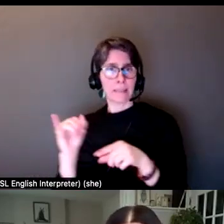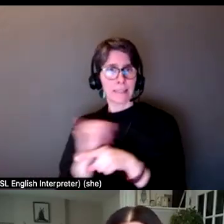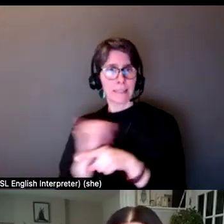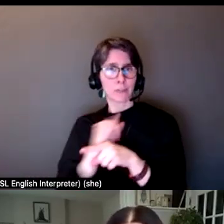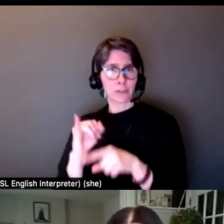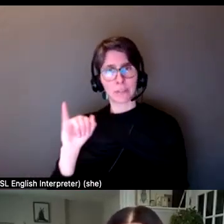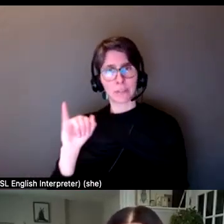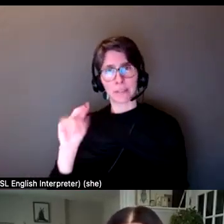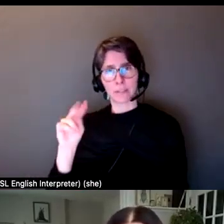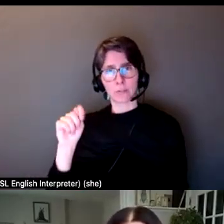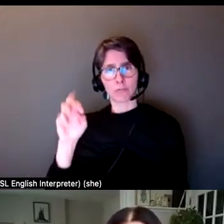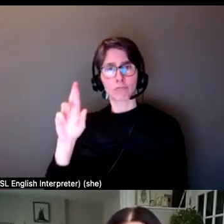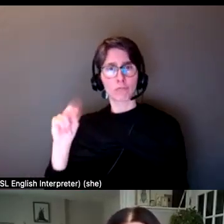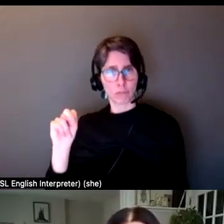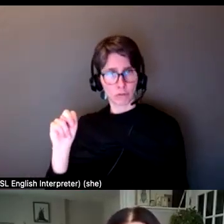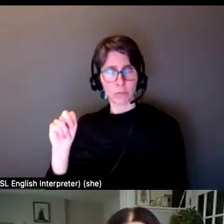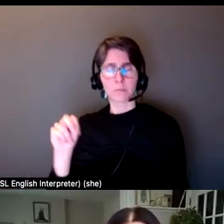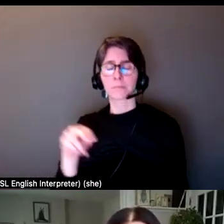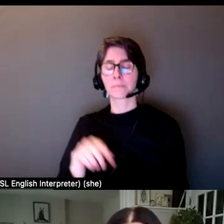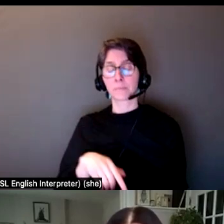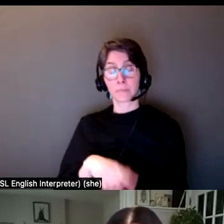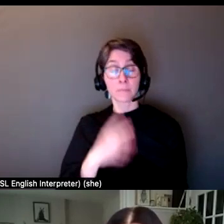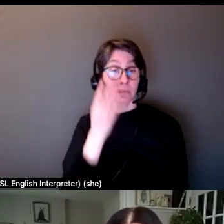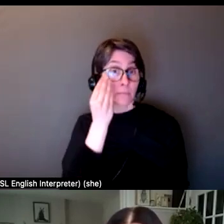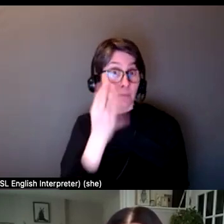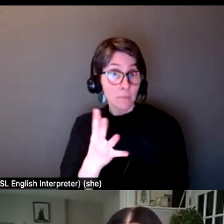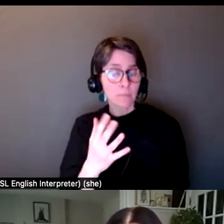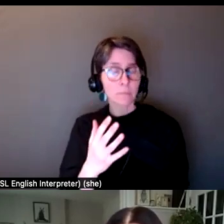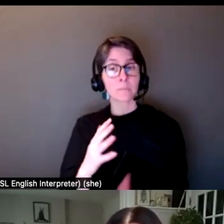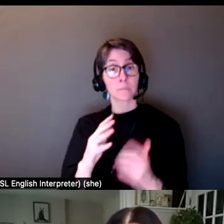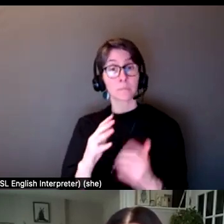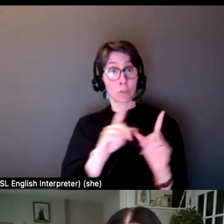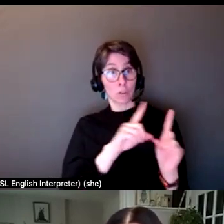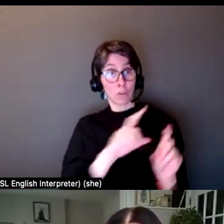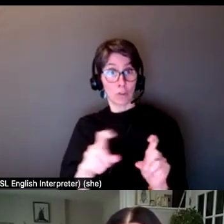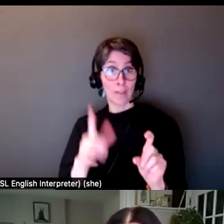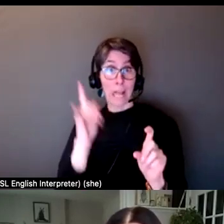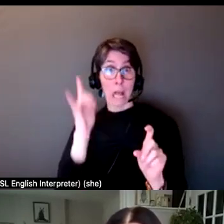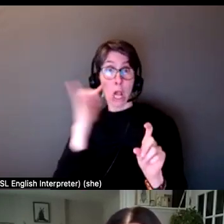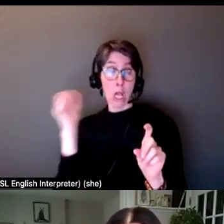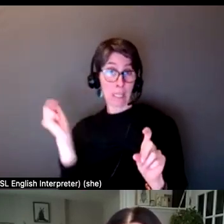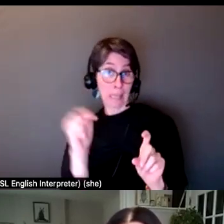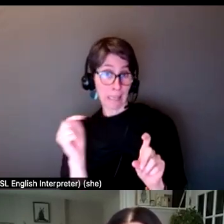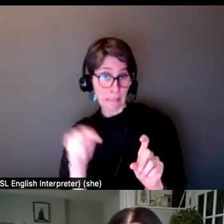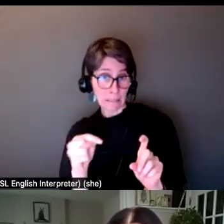I will note that because of the way that the survey was set up and specifically looking to